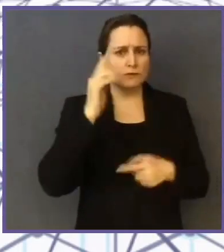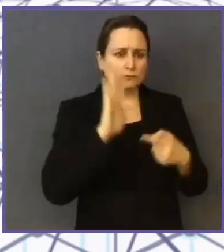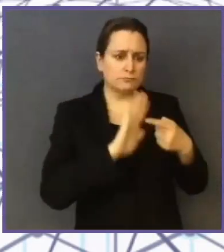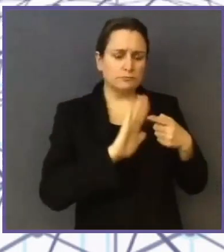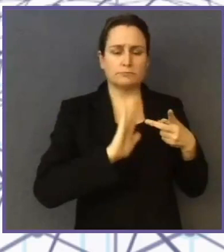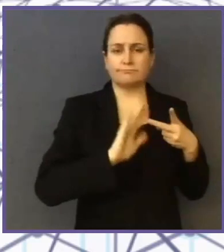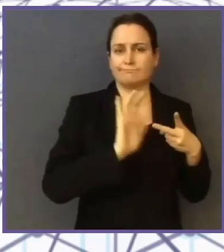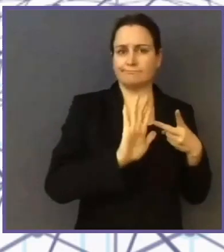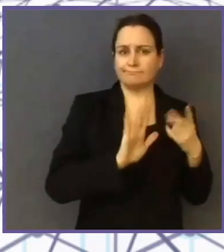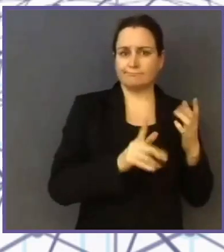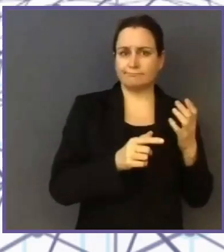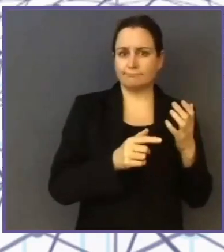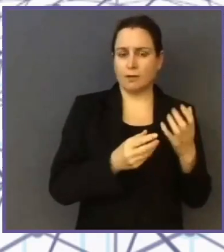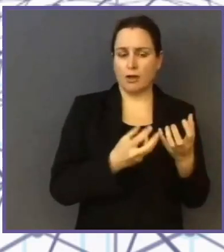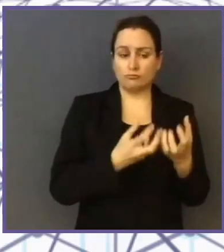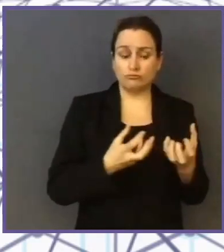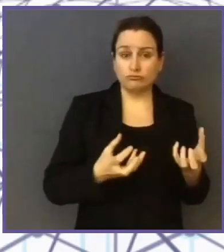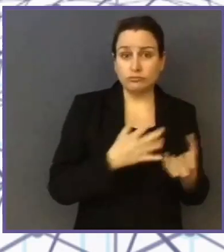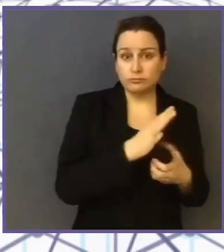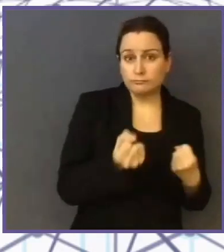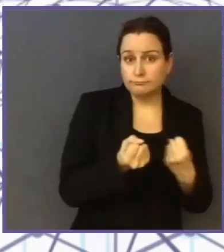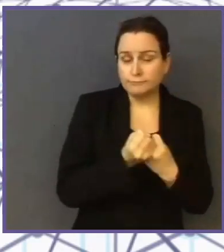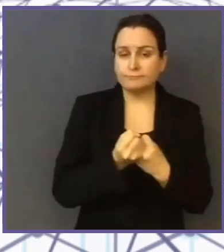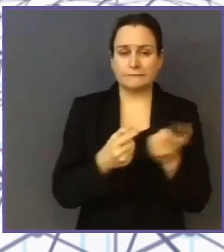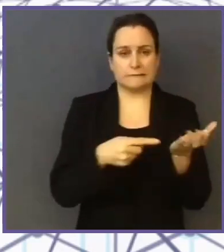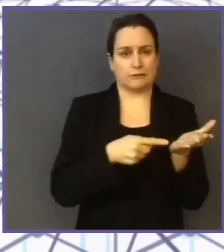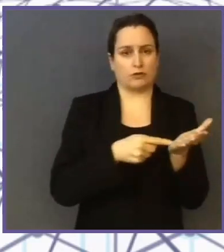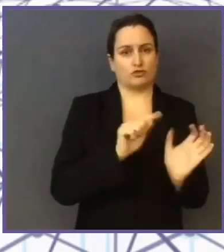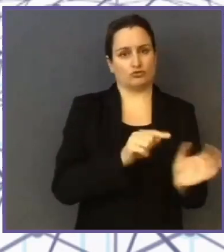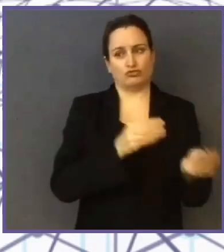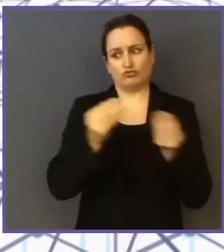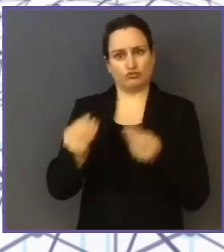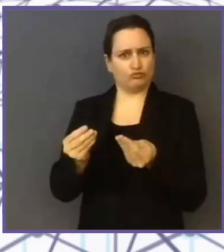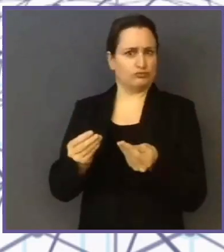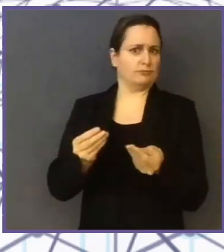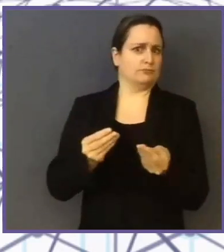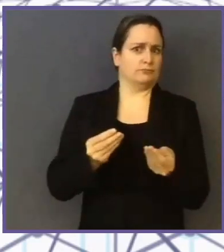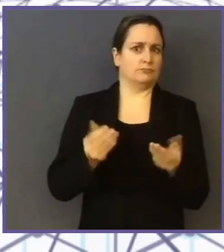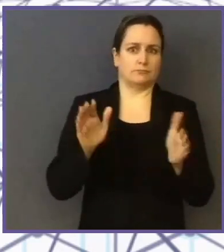The individual needs, wants, expectations are often left behind.